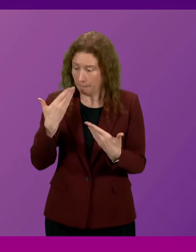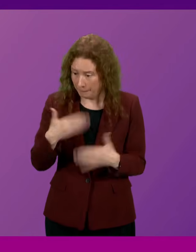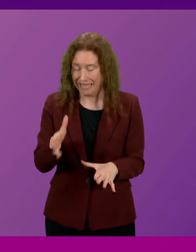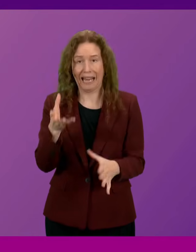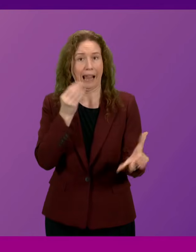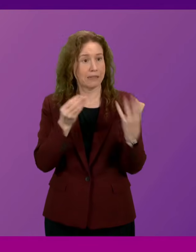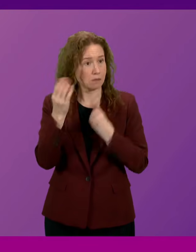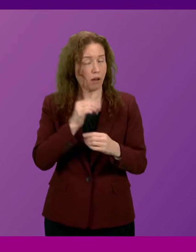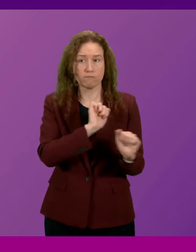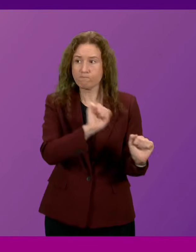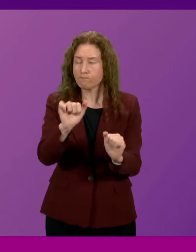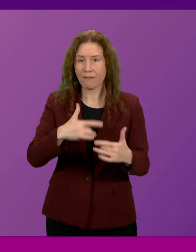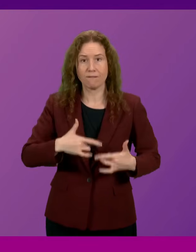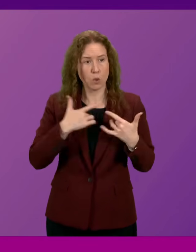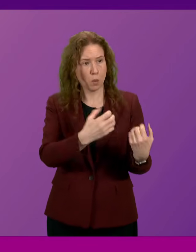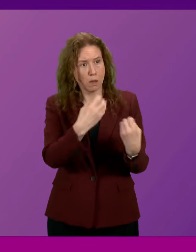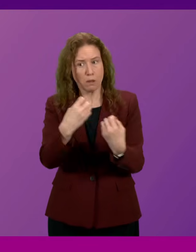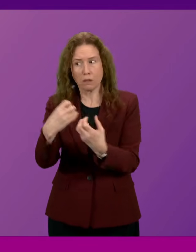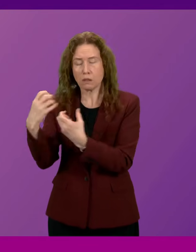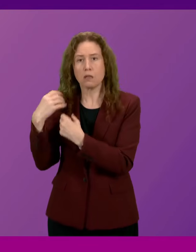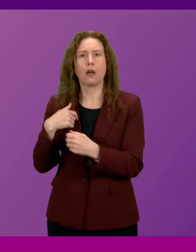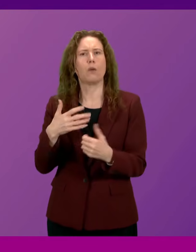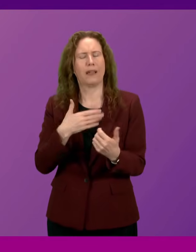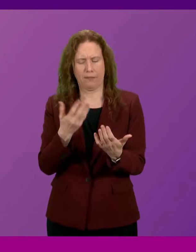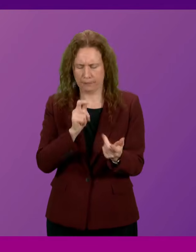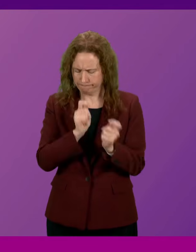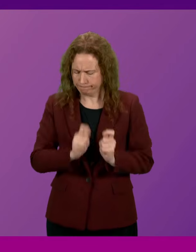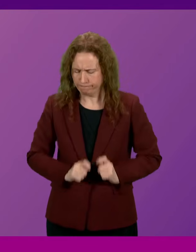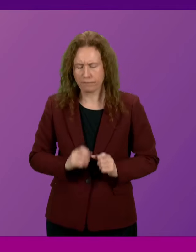the opinions that have been expressed to us, we are making changes to the bill,